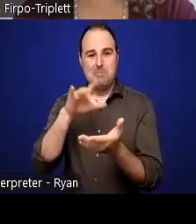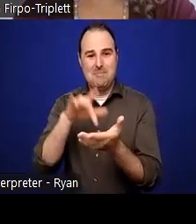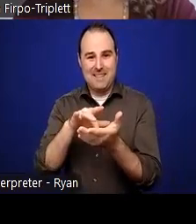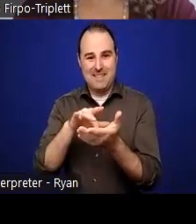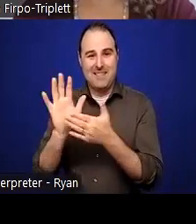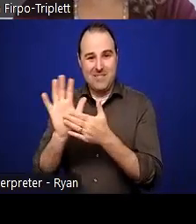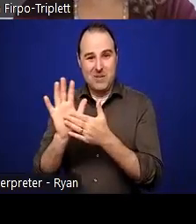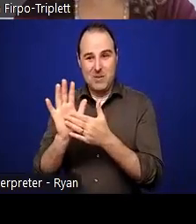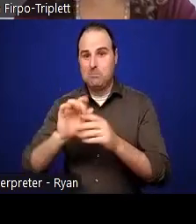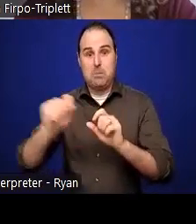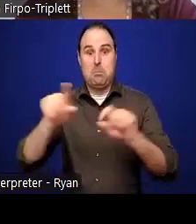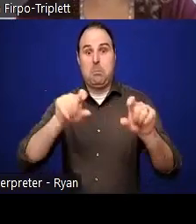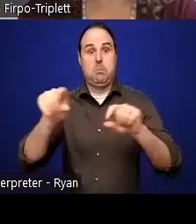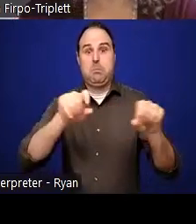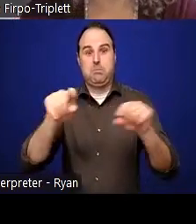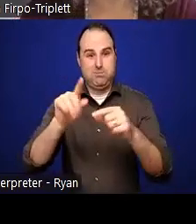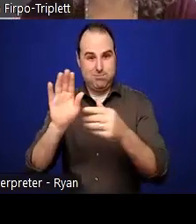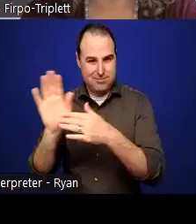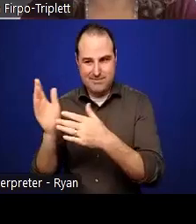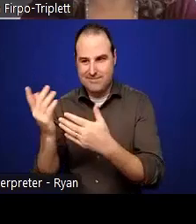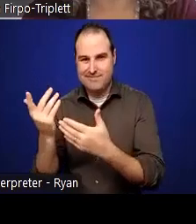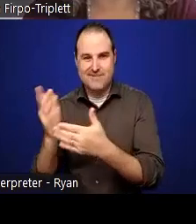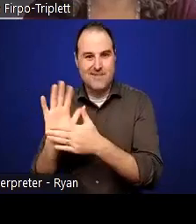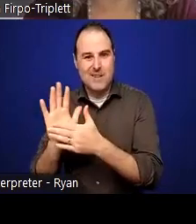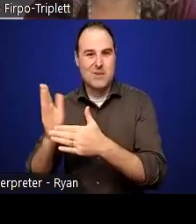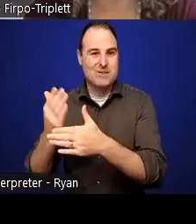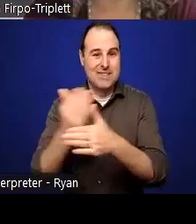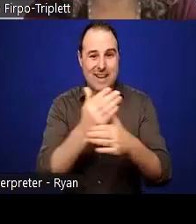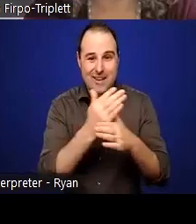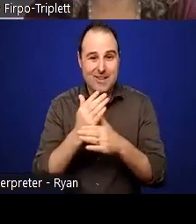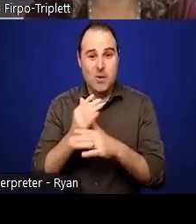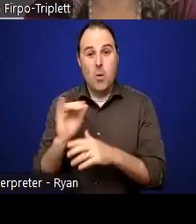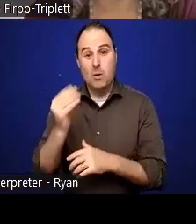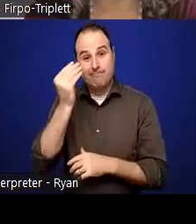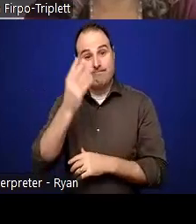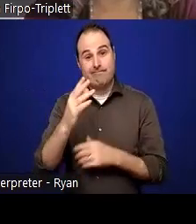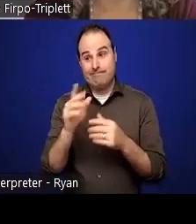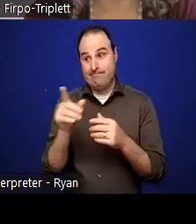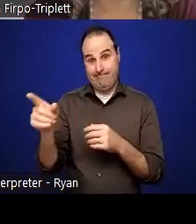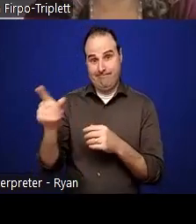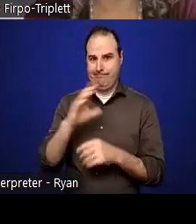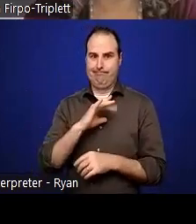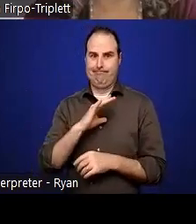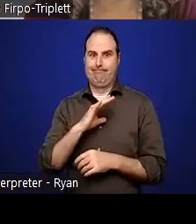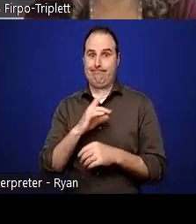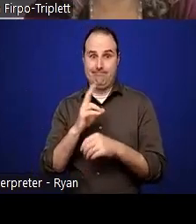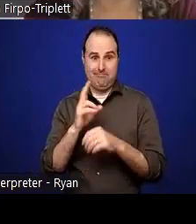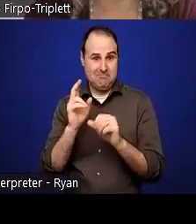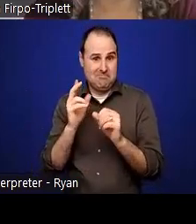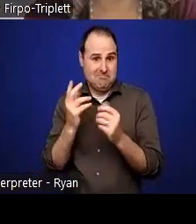the videos and also shared that they found them useful. They helped their people in their lives